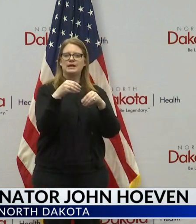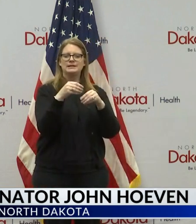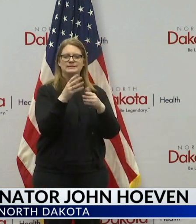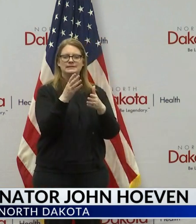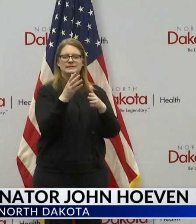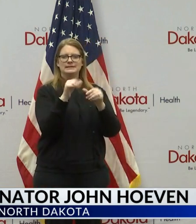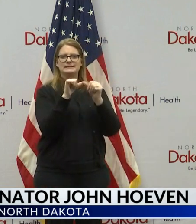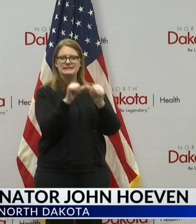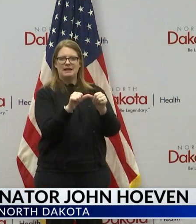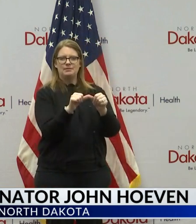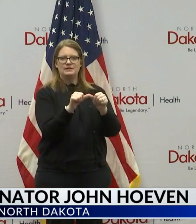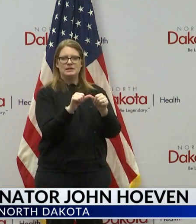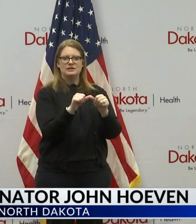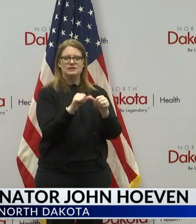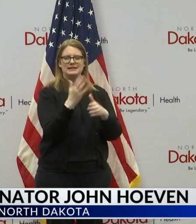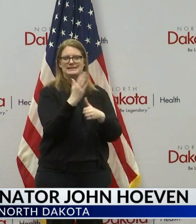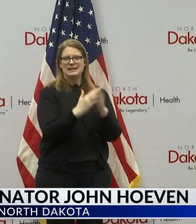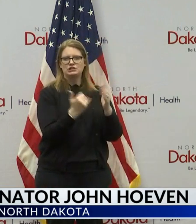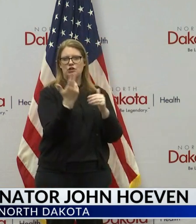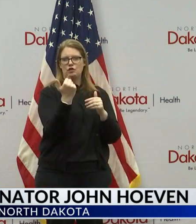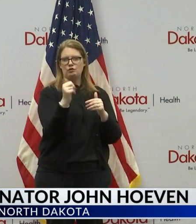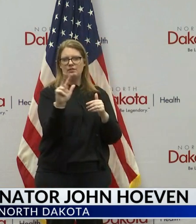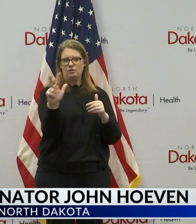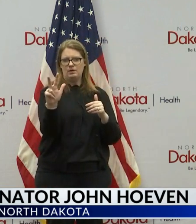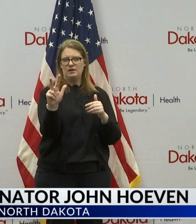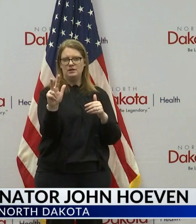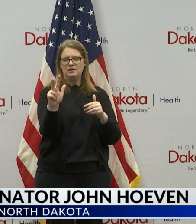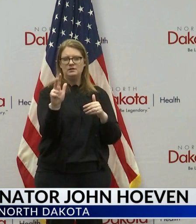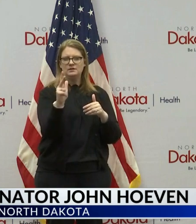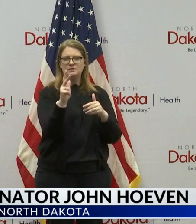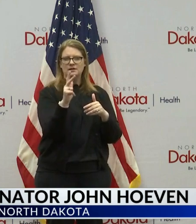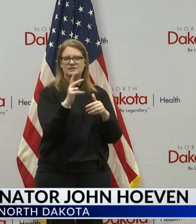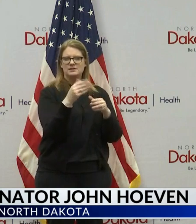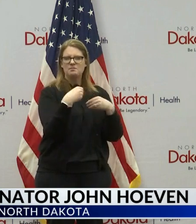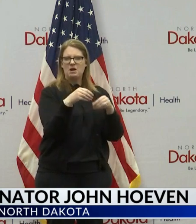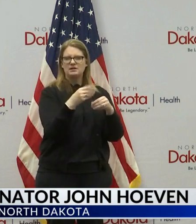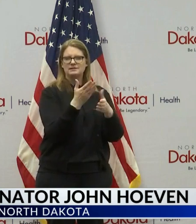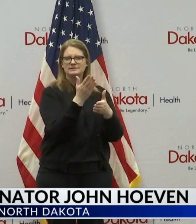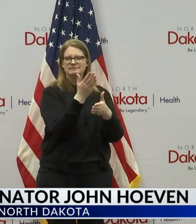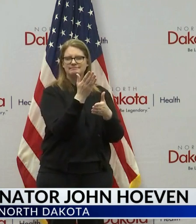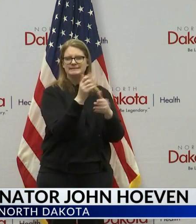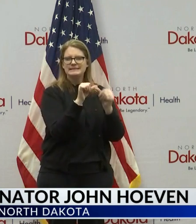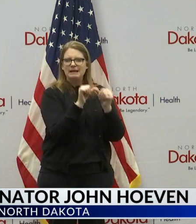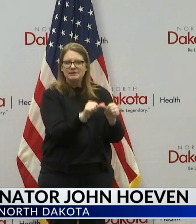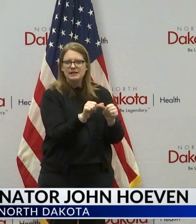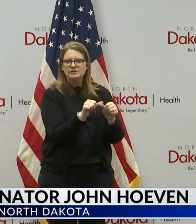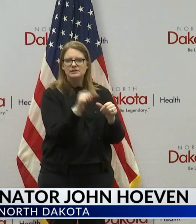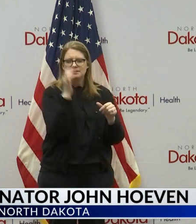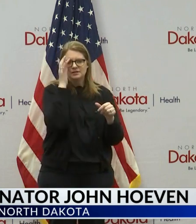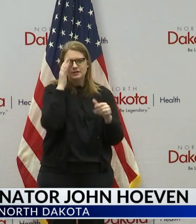STABLIZATION PROGRAM. THAT WAS FUNDED UNDER THE CARES ACT.